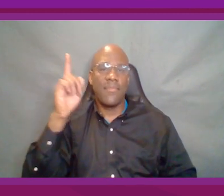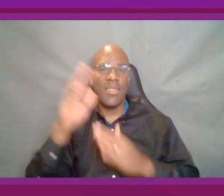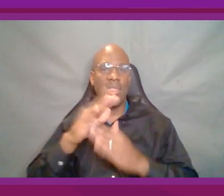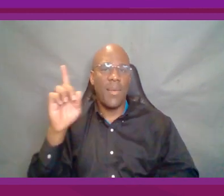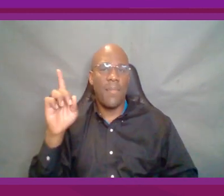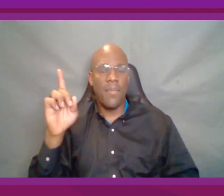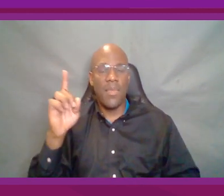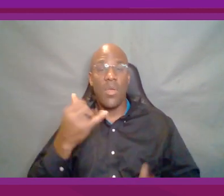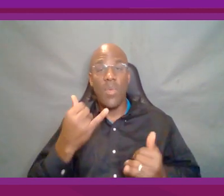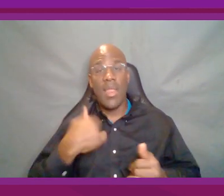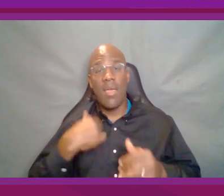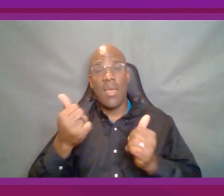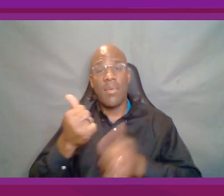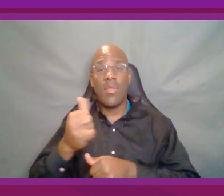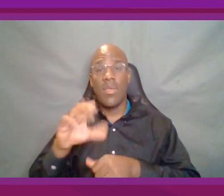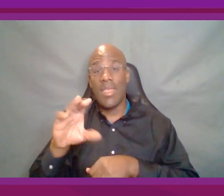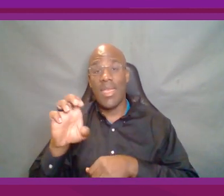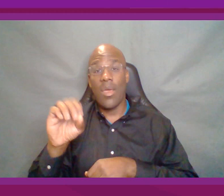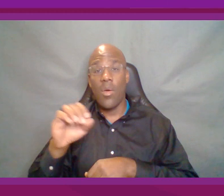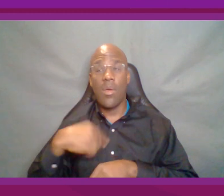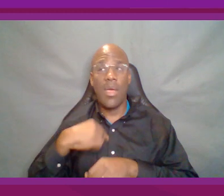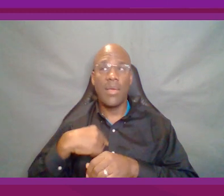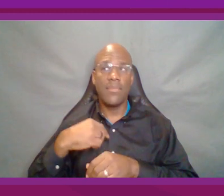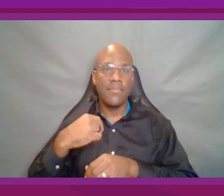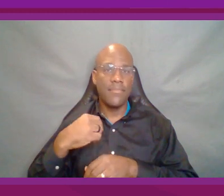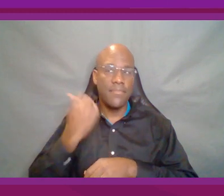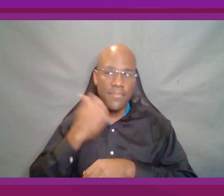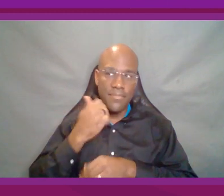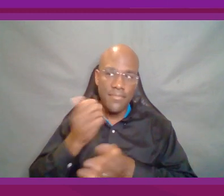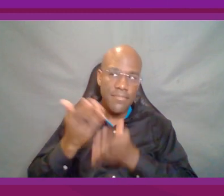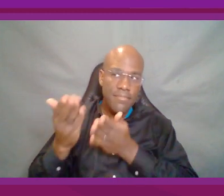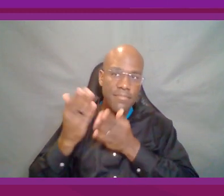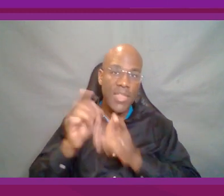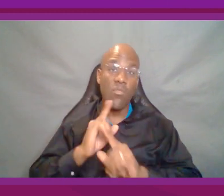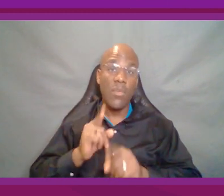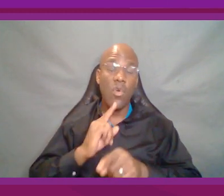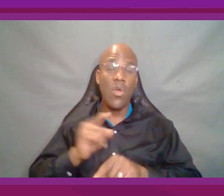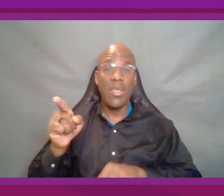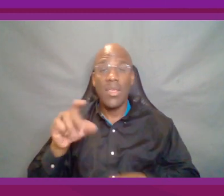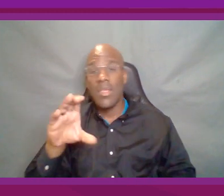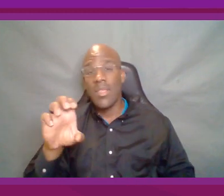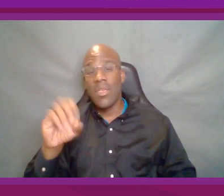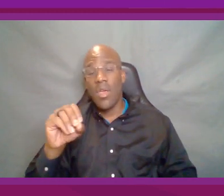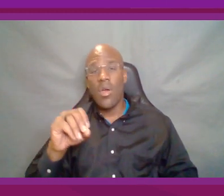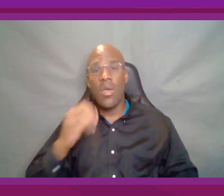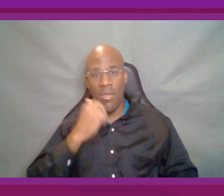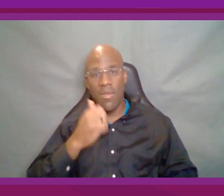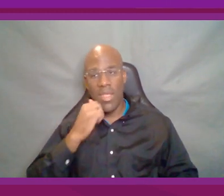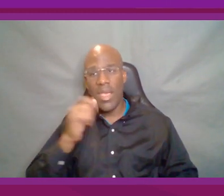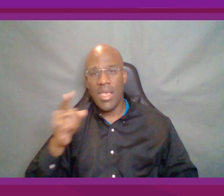the top. I'm currently reporting to a CEO who's every day, advocating for this despite not having